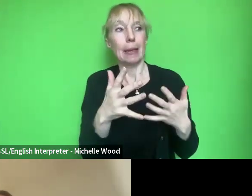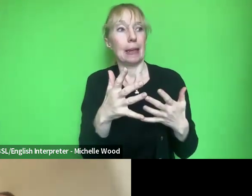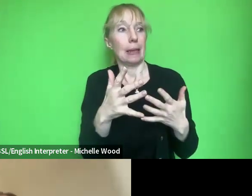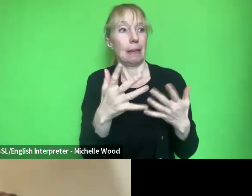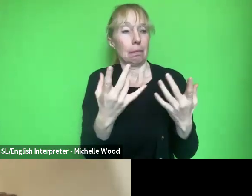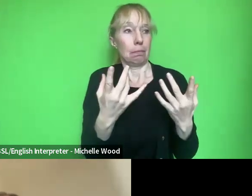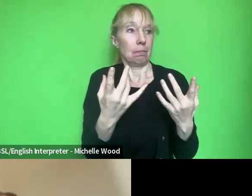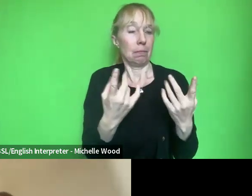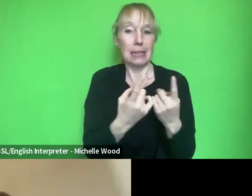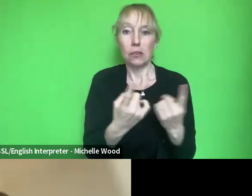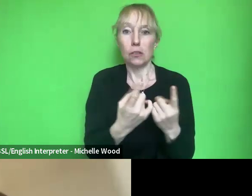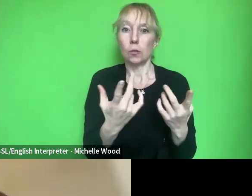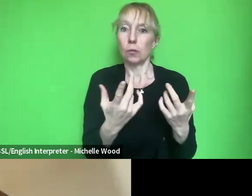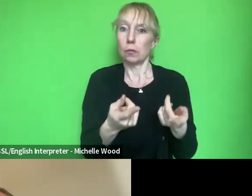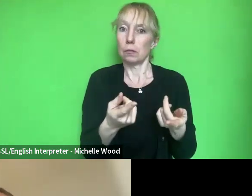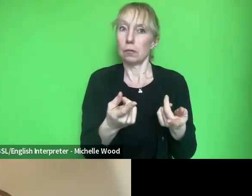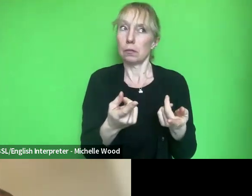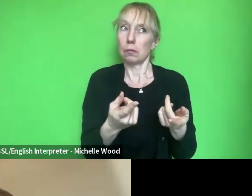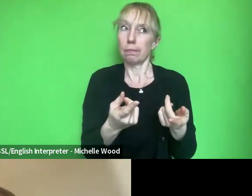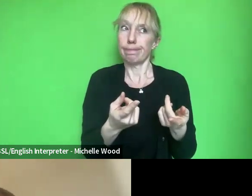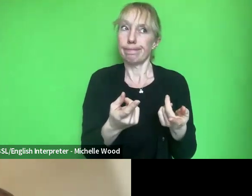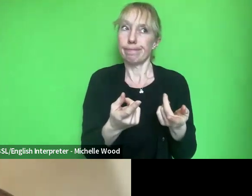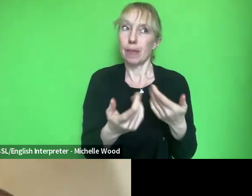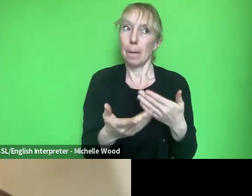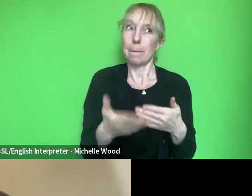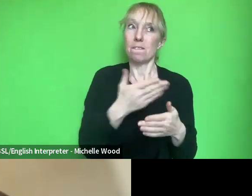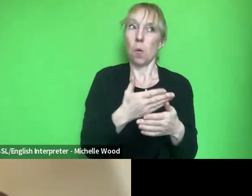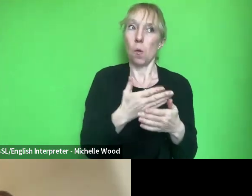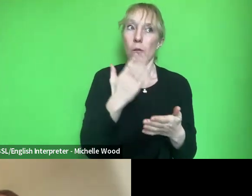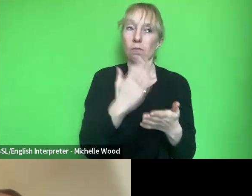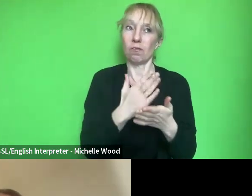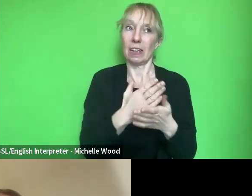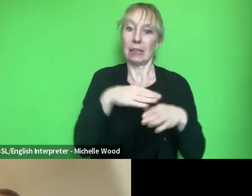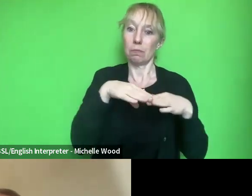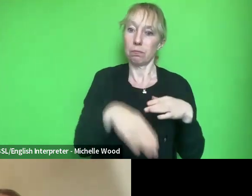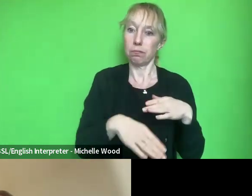are coming up before they progress sort of too far. So, it's really interesting,